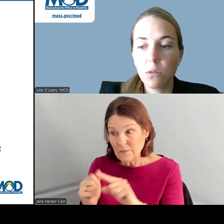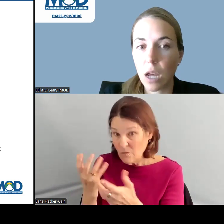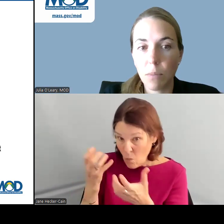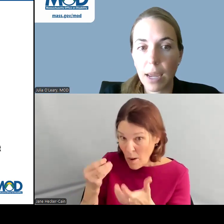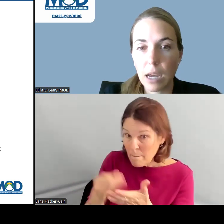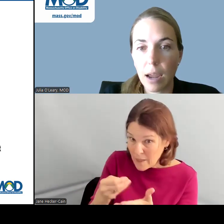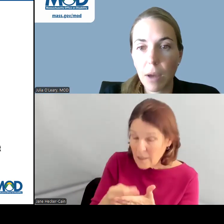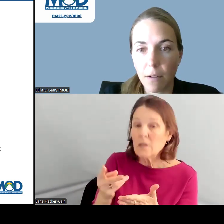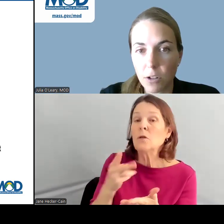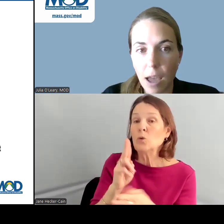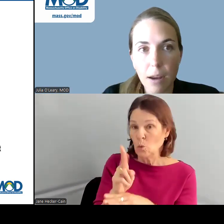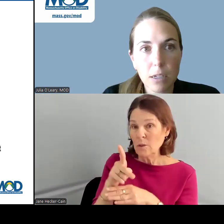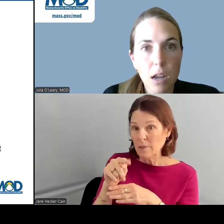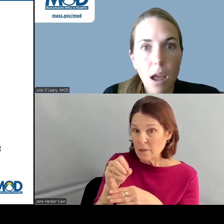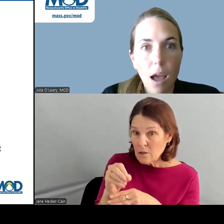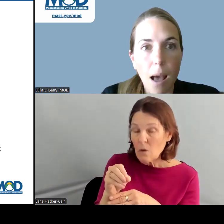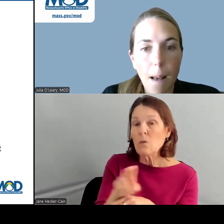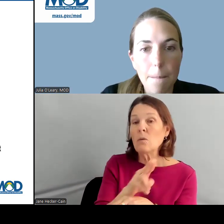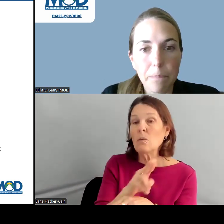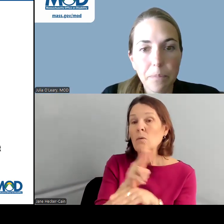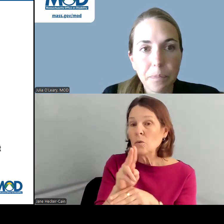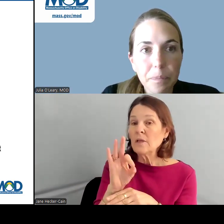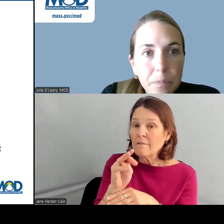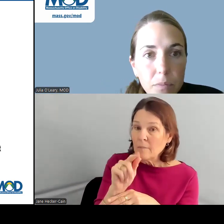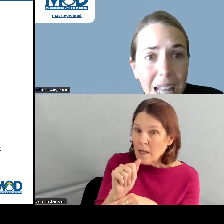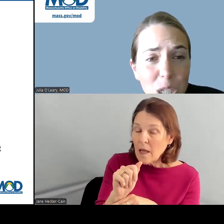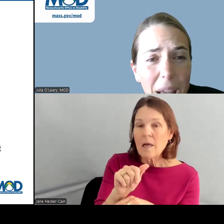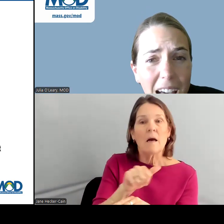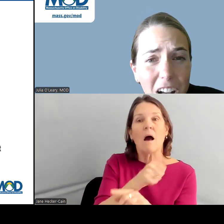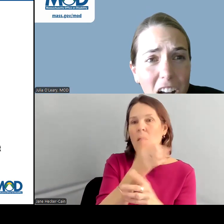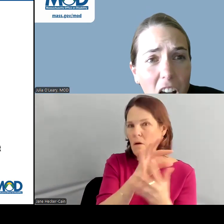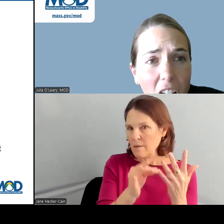You would let them use their accruals and then use unpaid time.